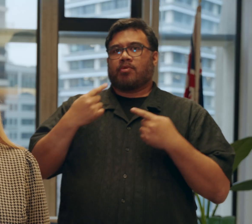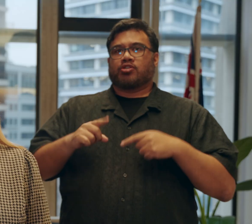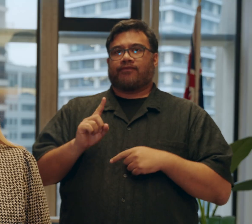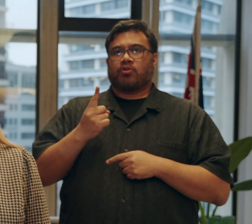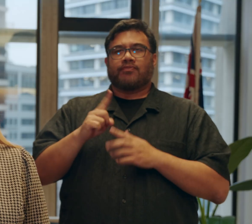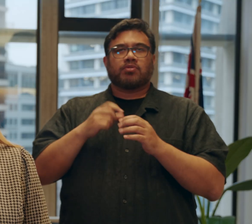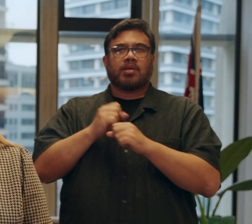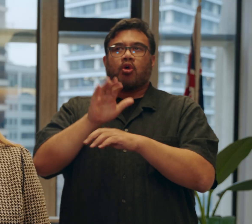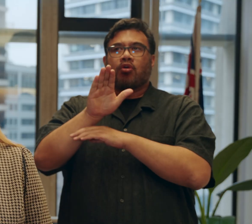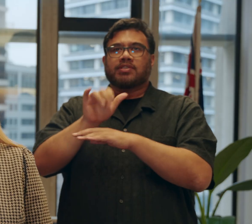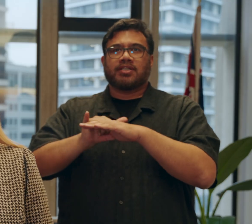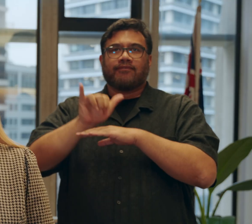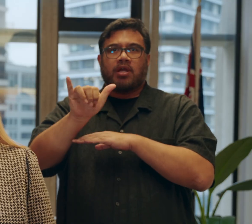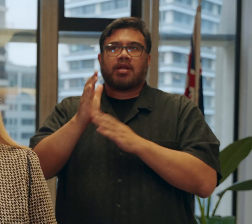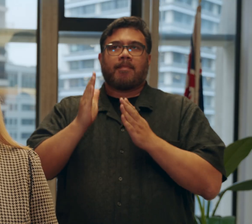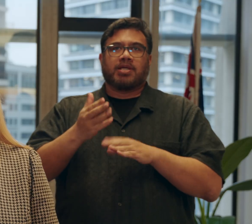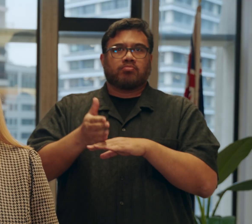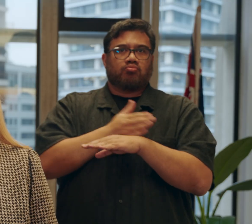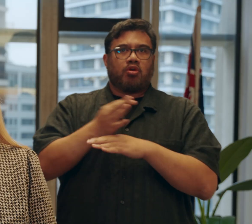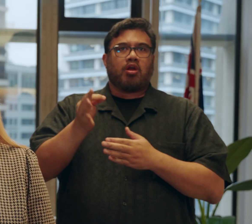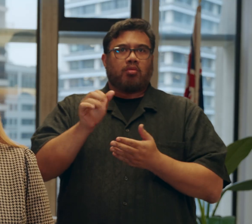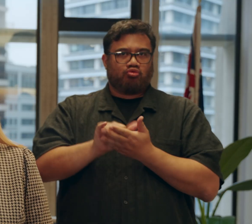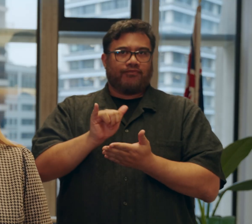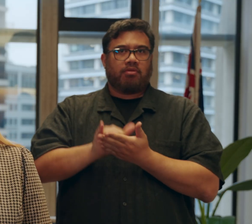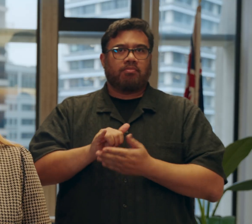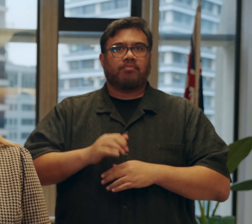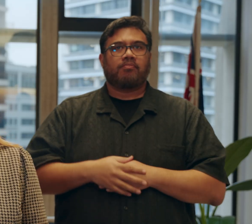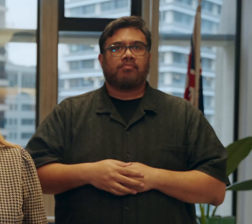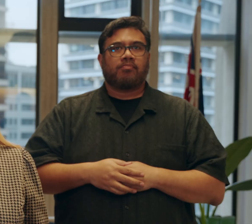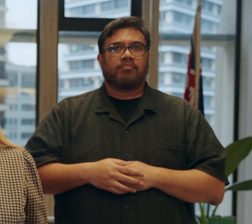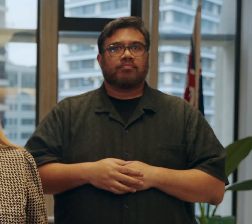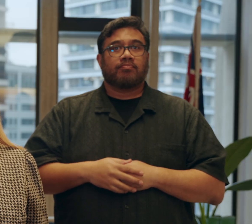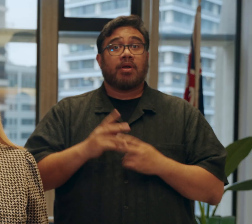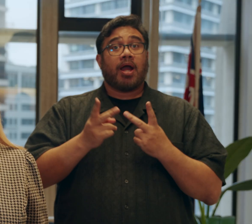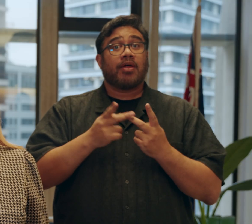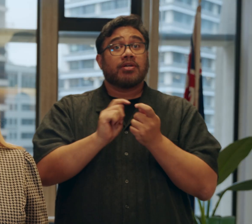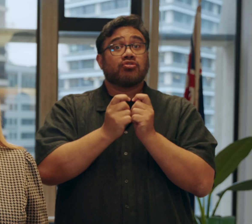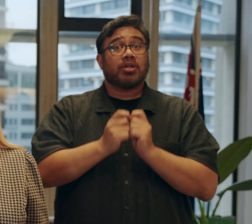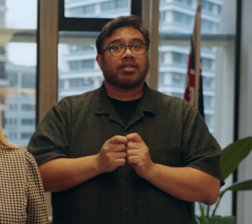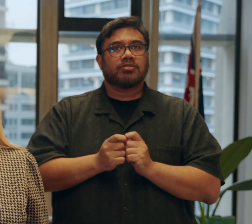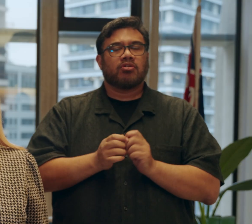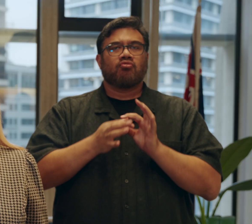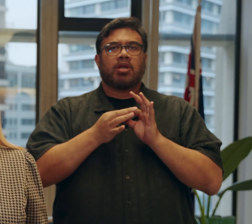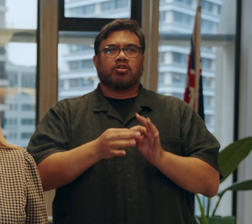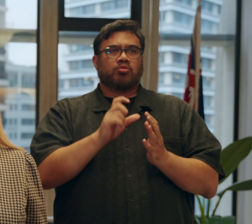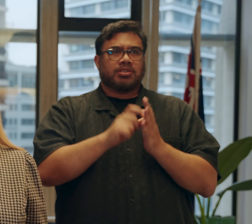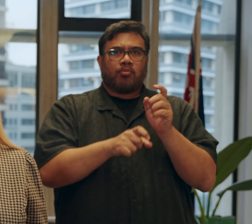travel will need prior approval. Other changes relate to how disabled people are assessed